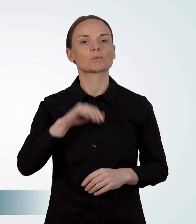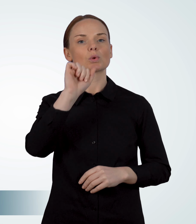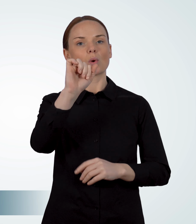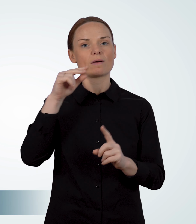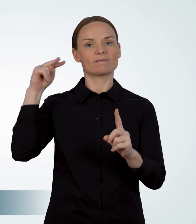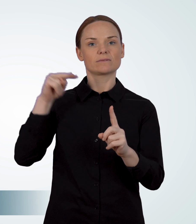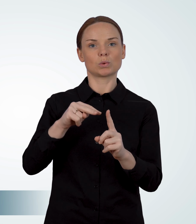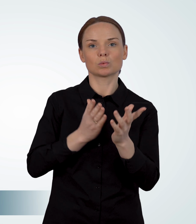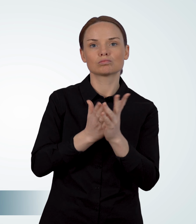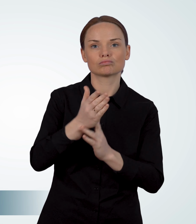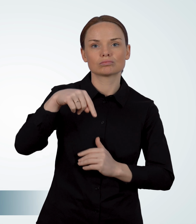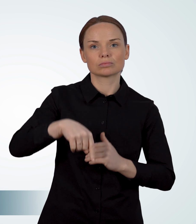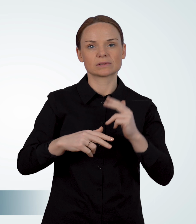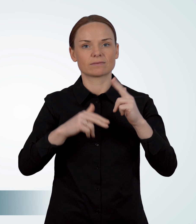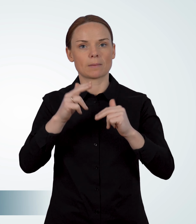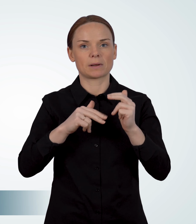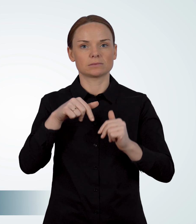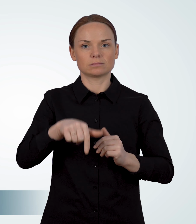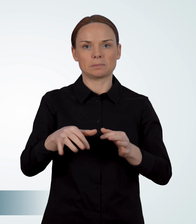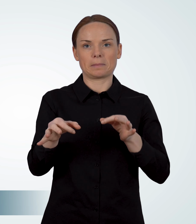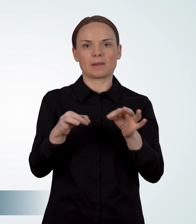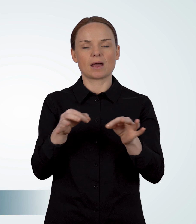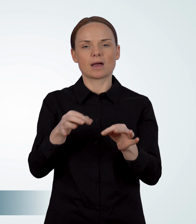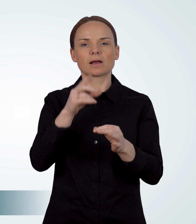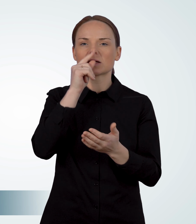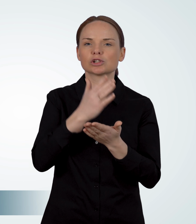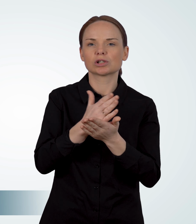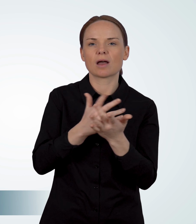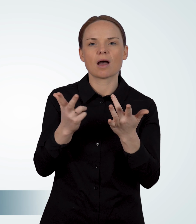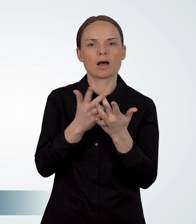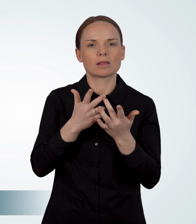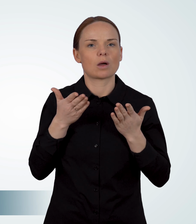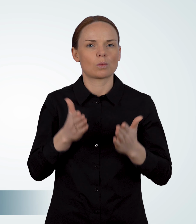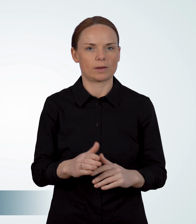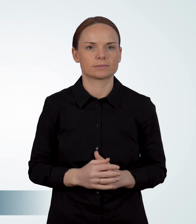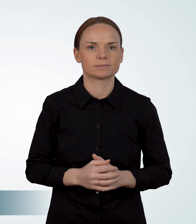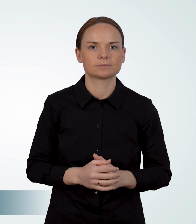There will be other ways to share your views during the development of the Plan.